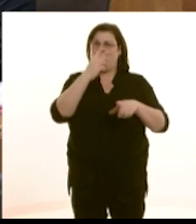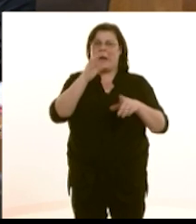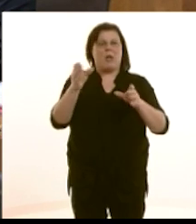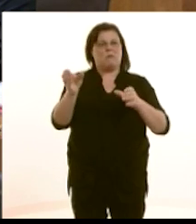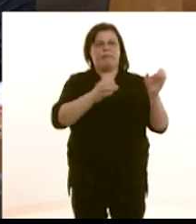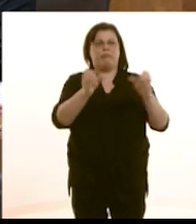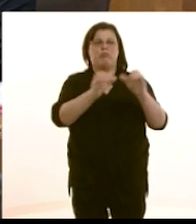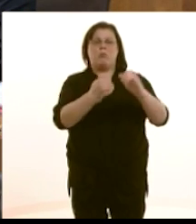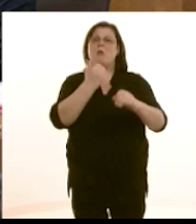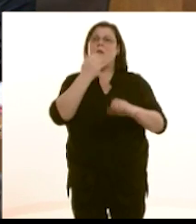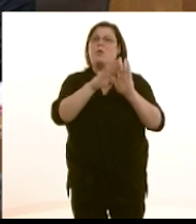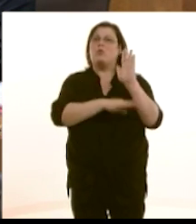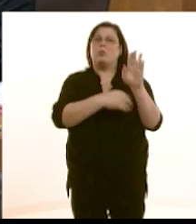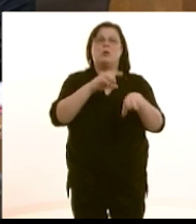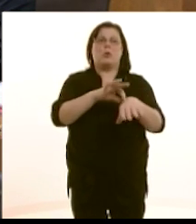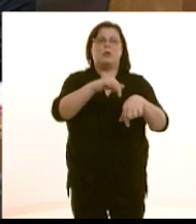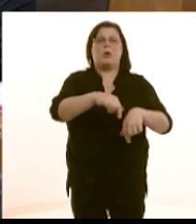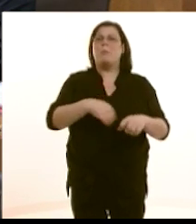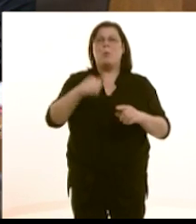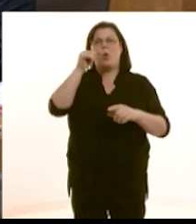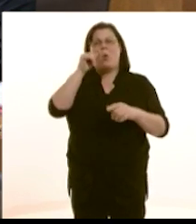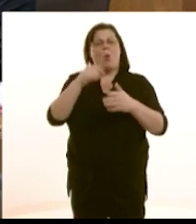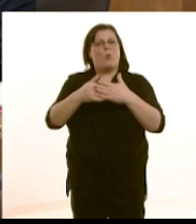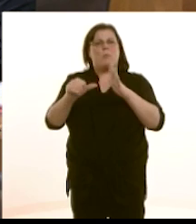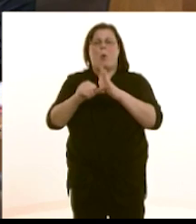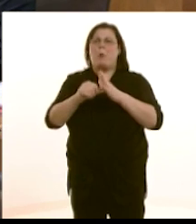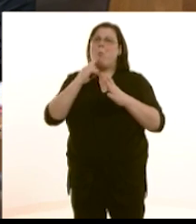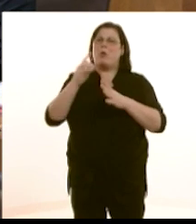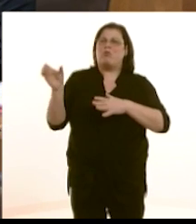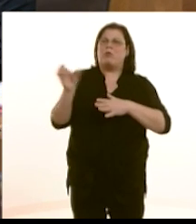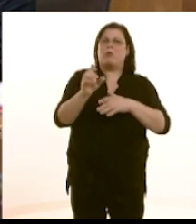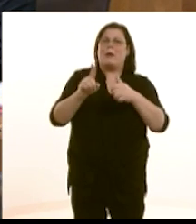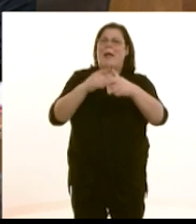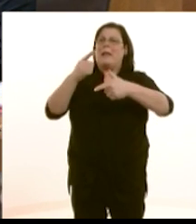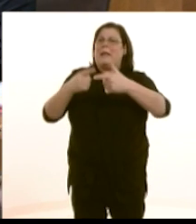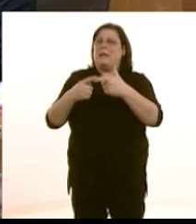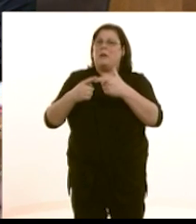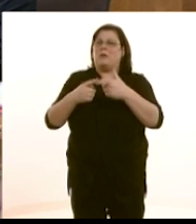itís always a challenge to recruit A&E consultants. That much is true. We know that, at this time